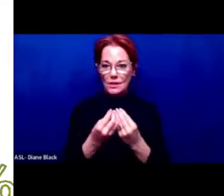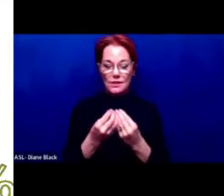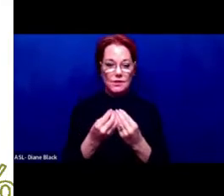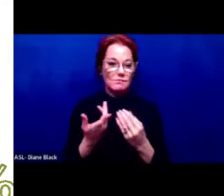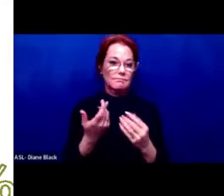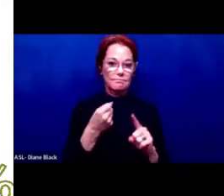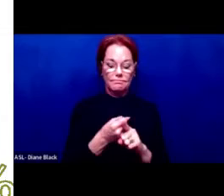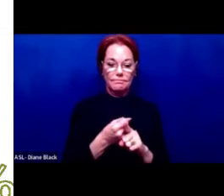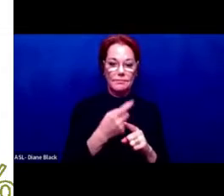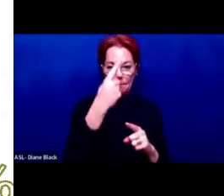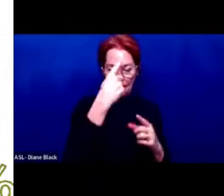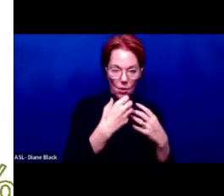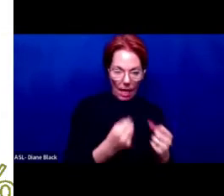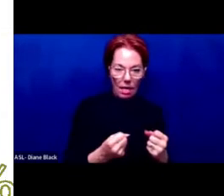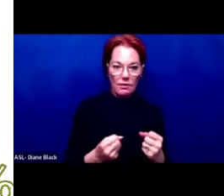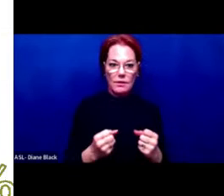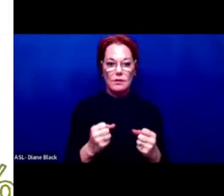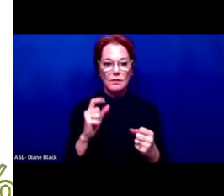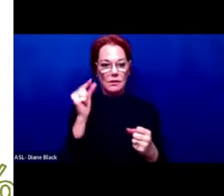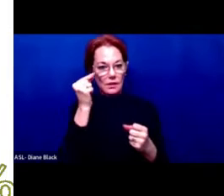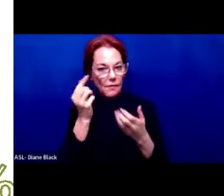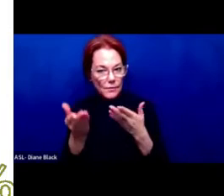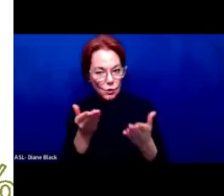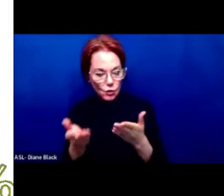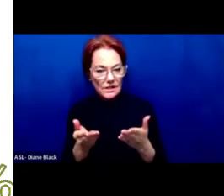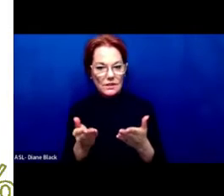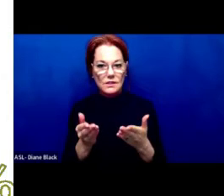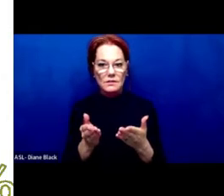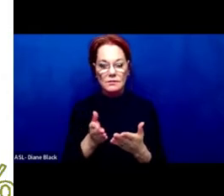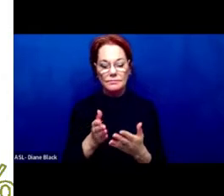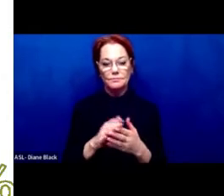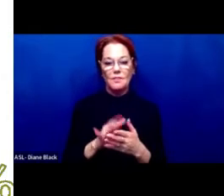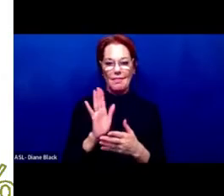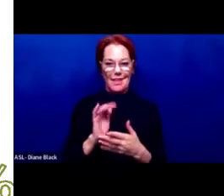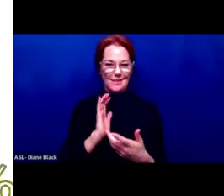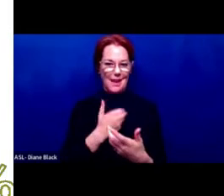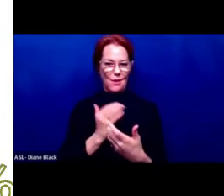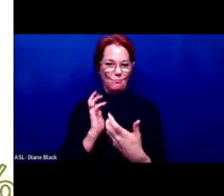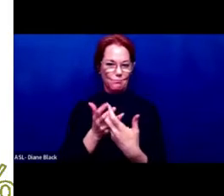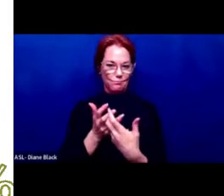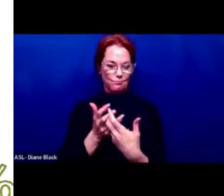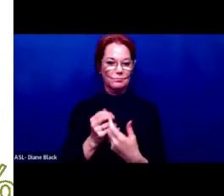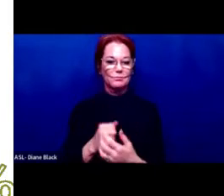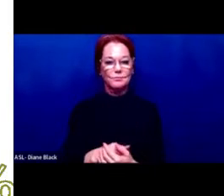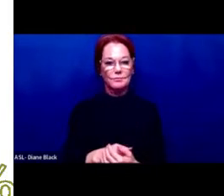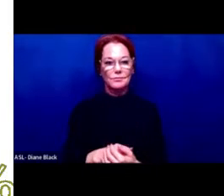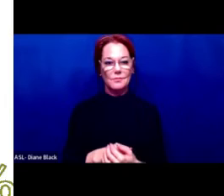government, Human Services, it's right in what we're doing. And so the need to have to attract